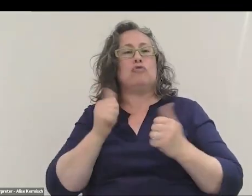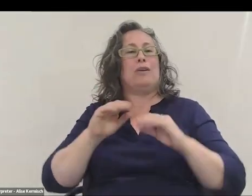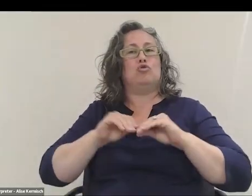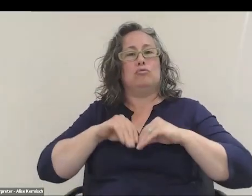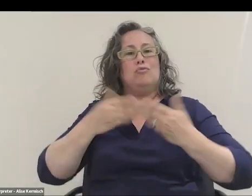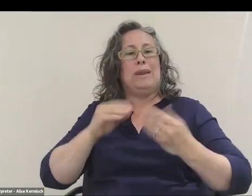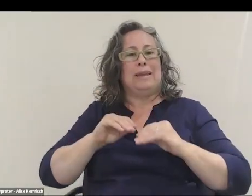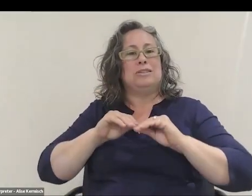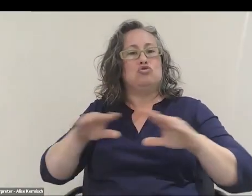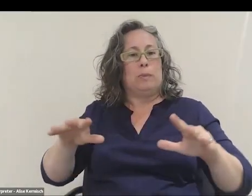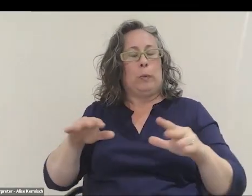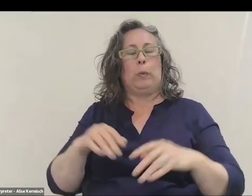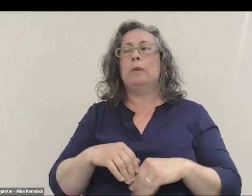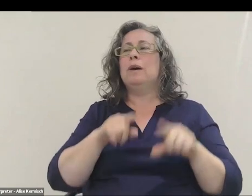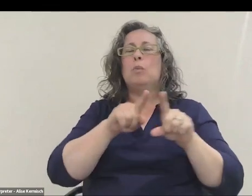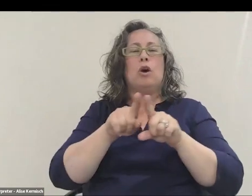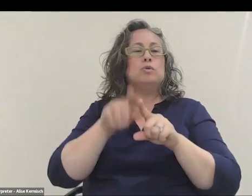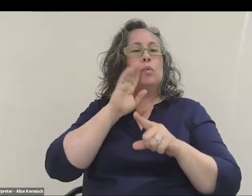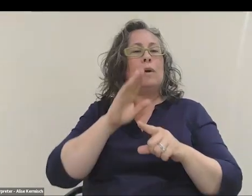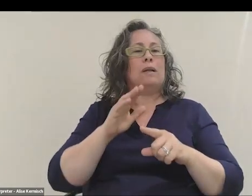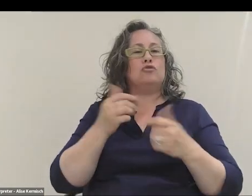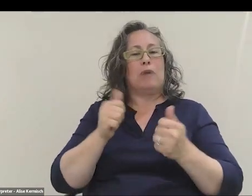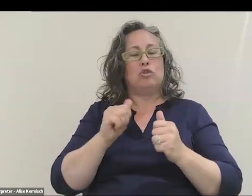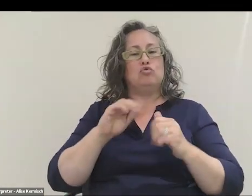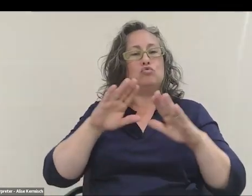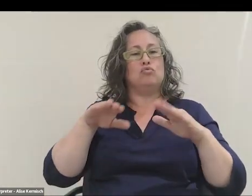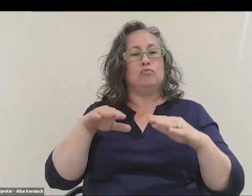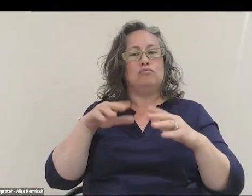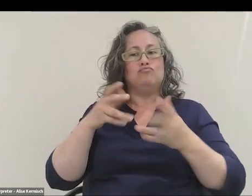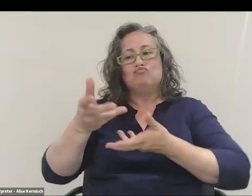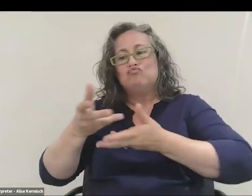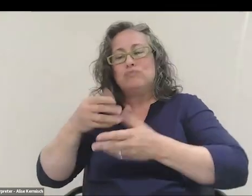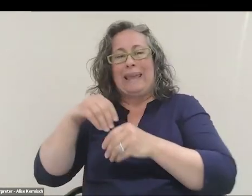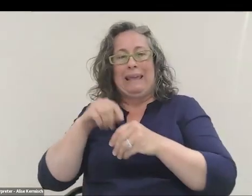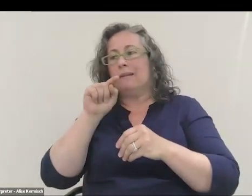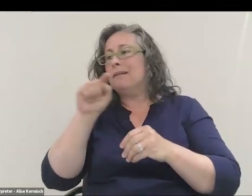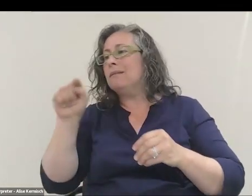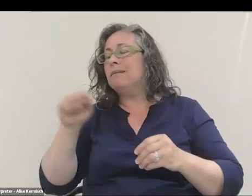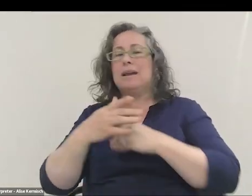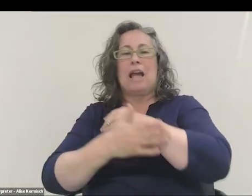and we're also going to work on engaging communities in these countries to run workshops like we did.